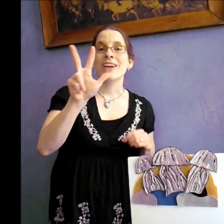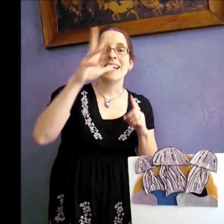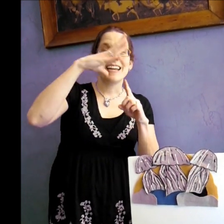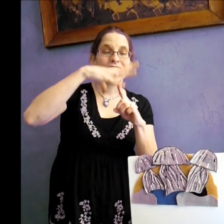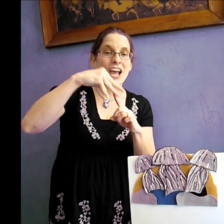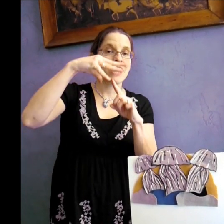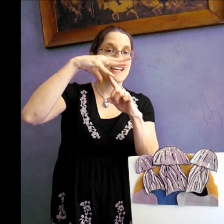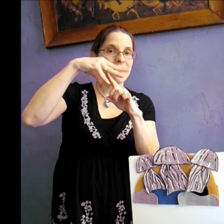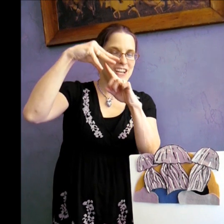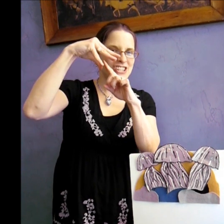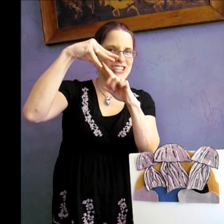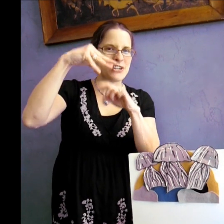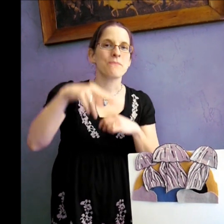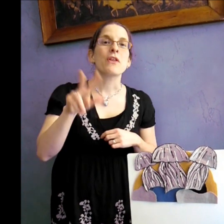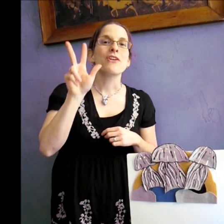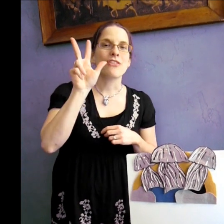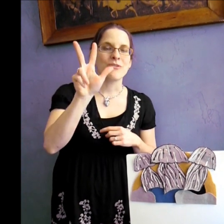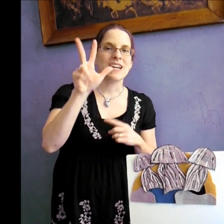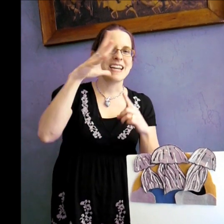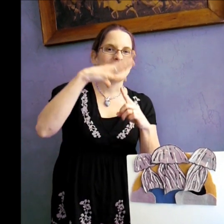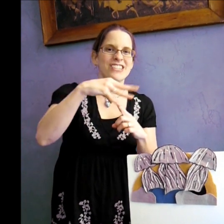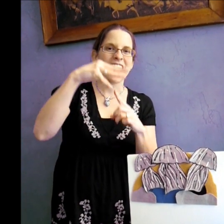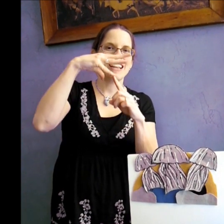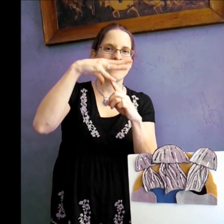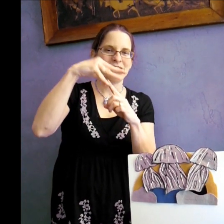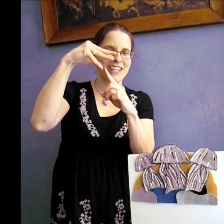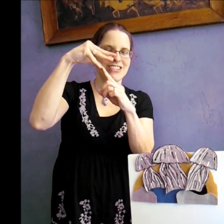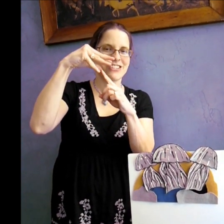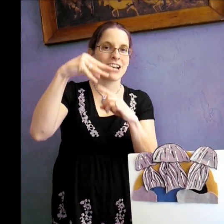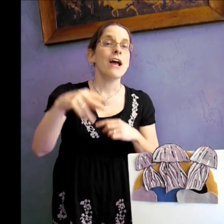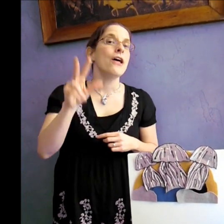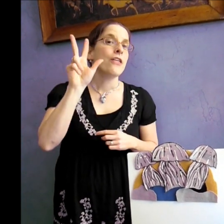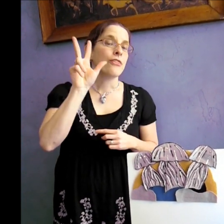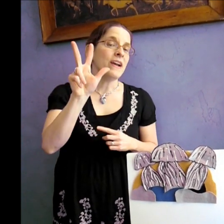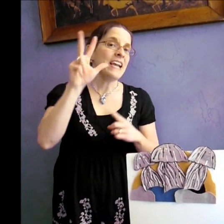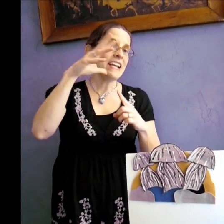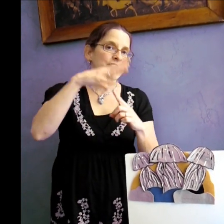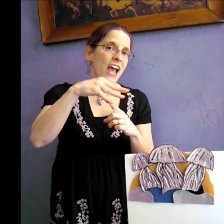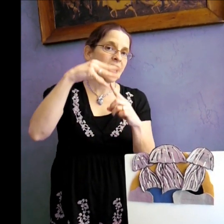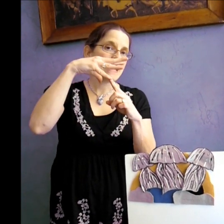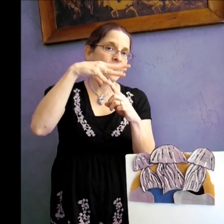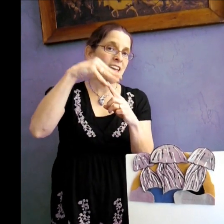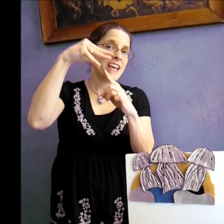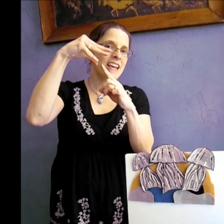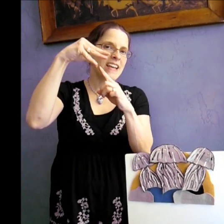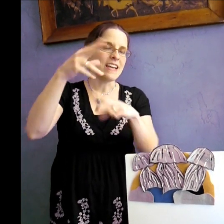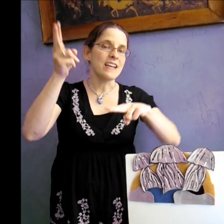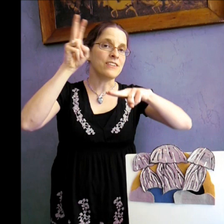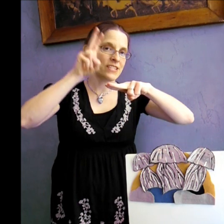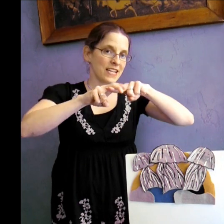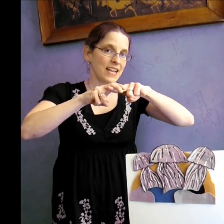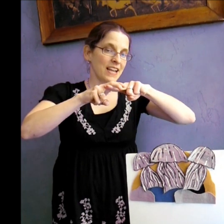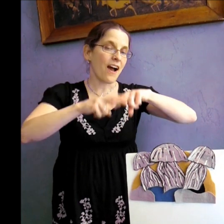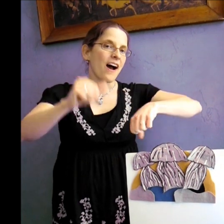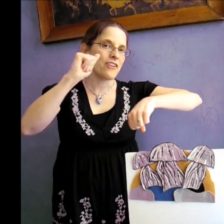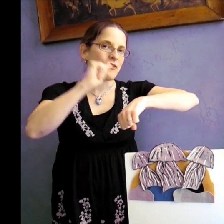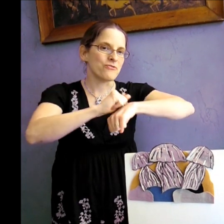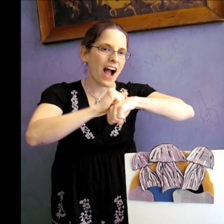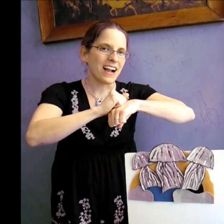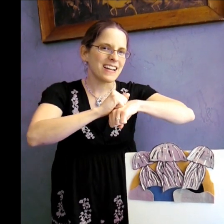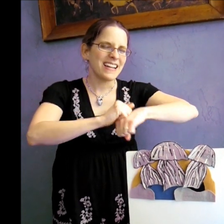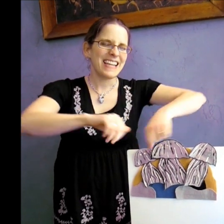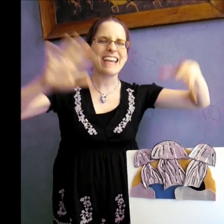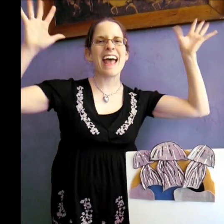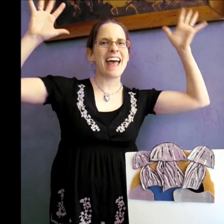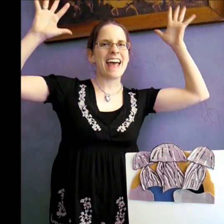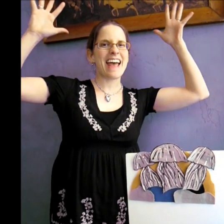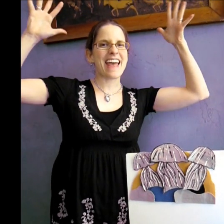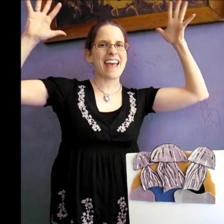THREE JELLYFISH, THREE JELLYFISH, THREE JELLYFISH SITTING on a ROCK.